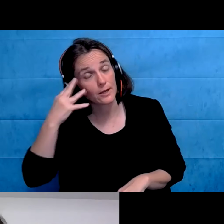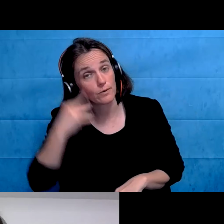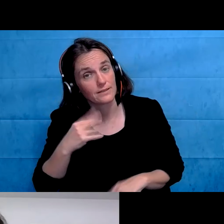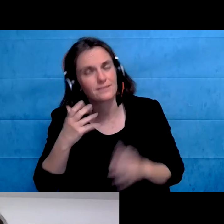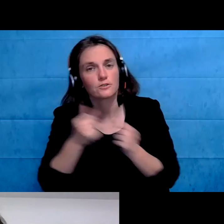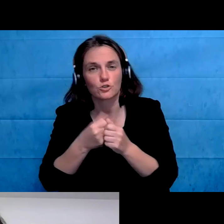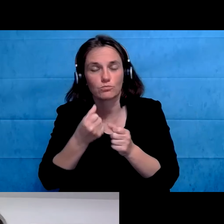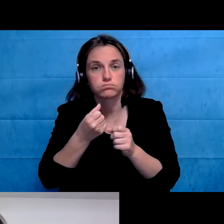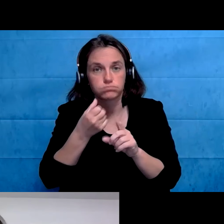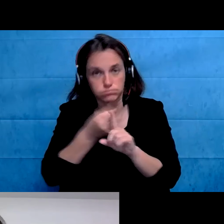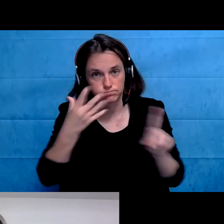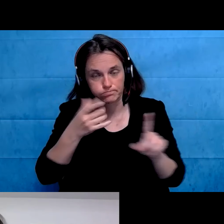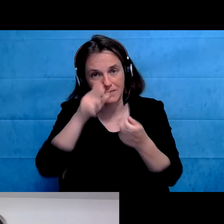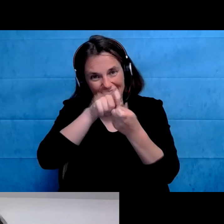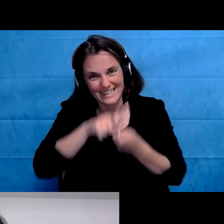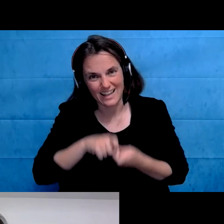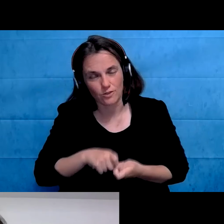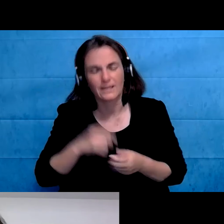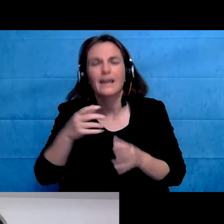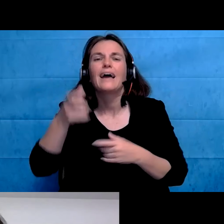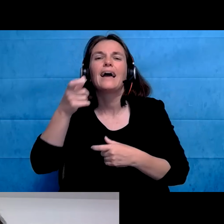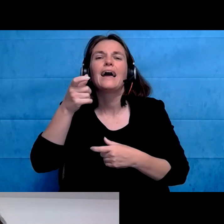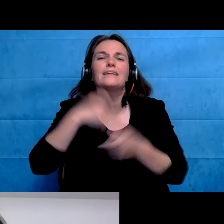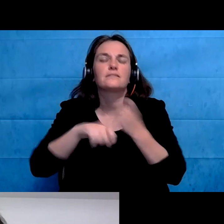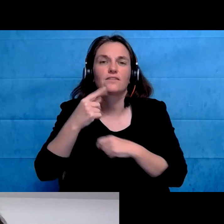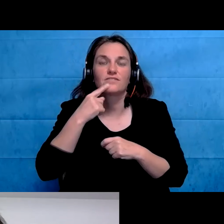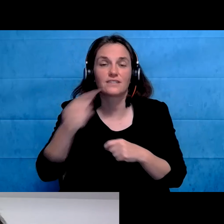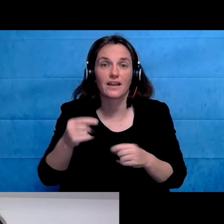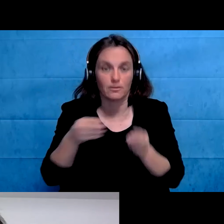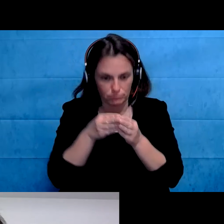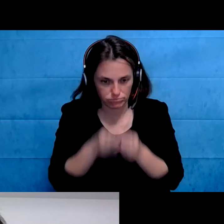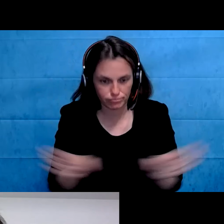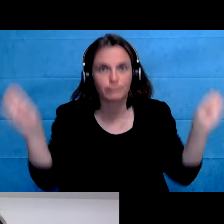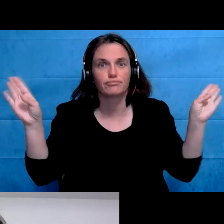rather than saying, this is for this group, can really help people select the kind of experience they want